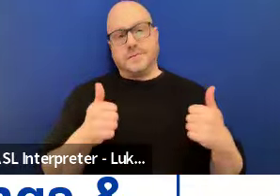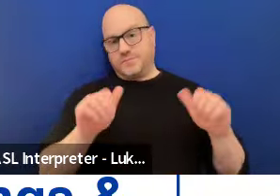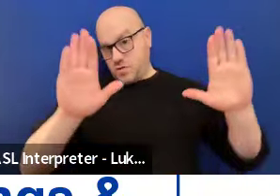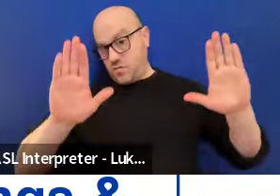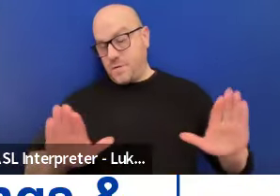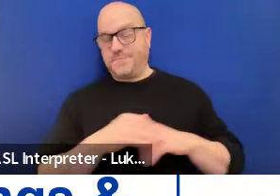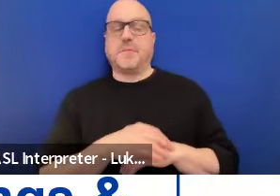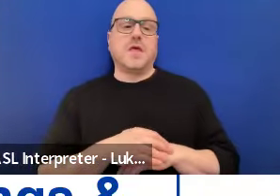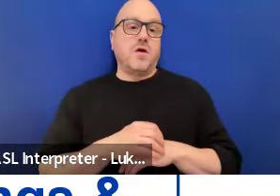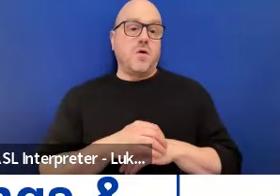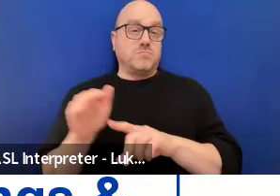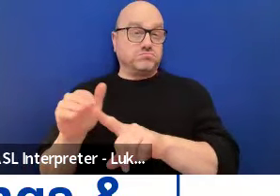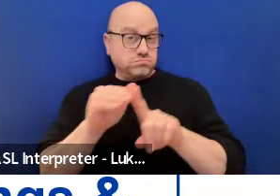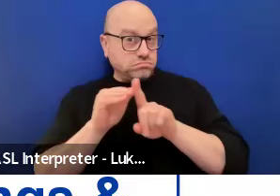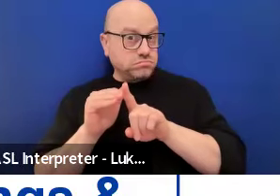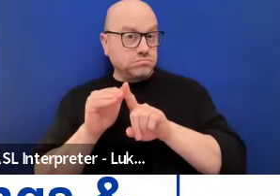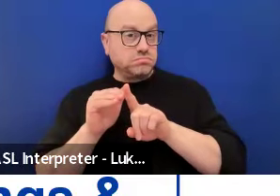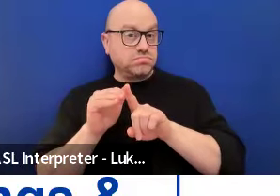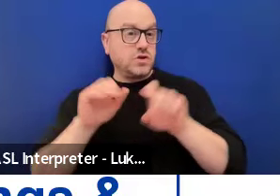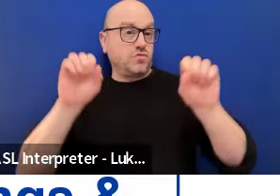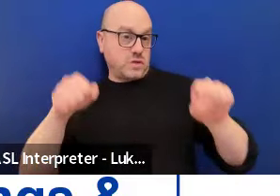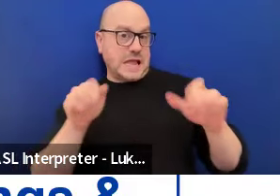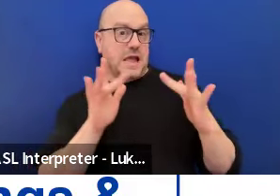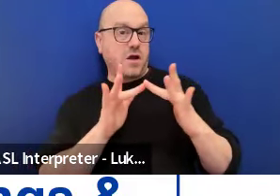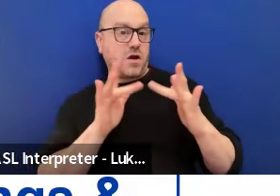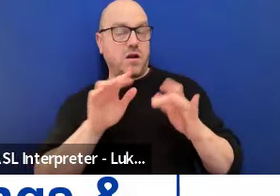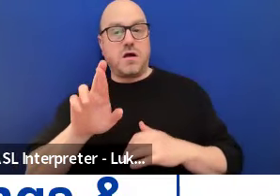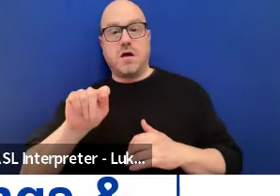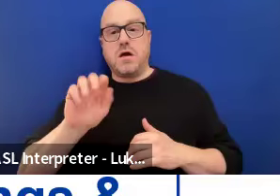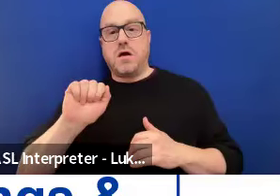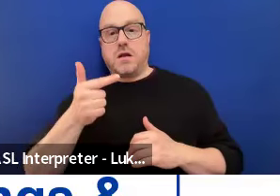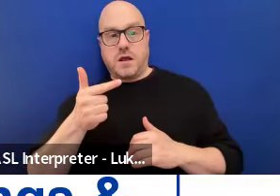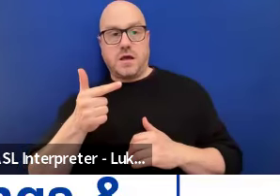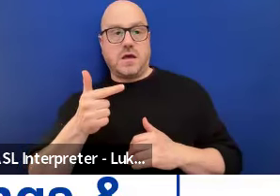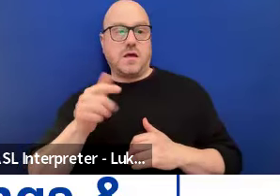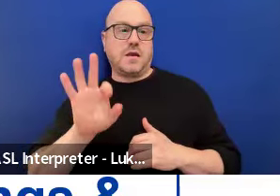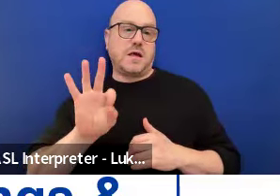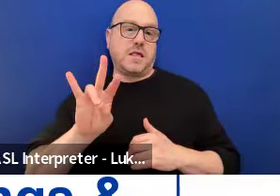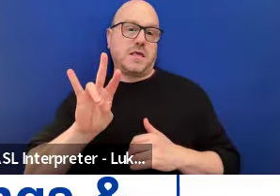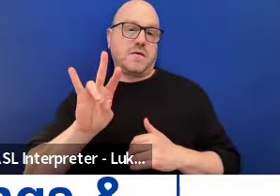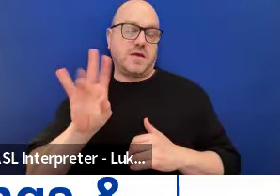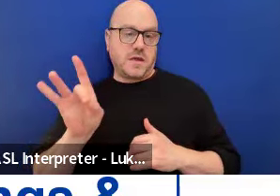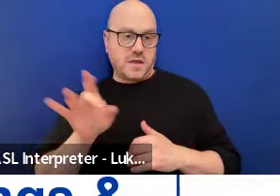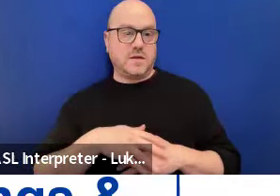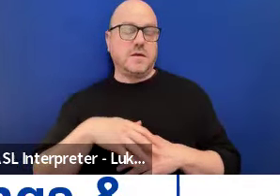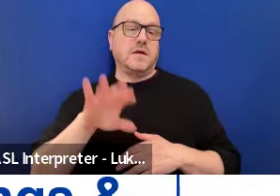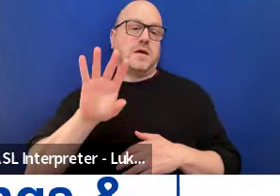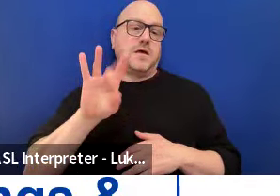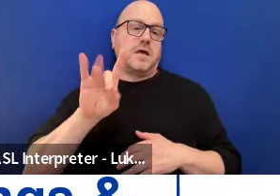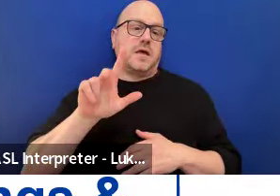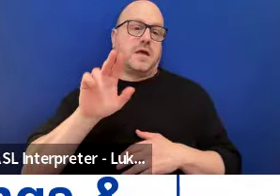GET TO THE NEXT SLIDE.